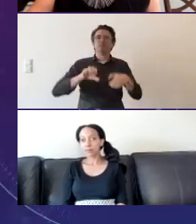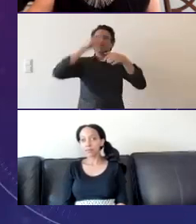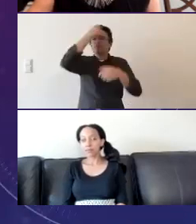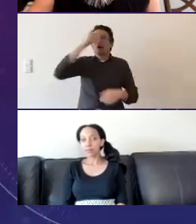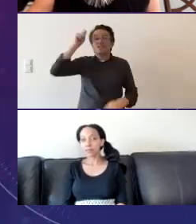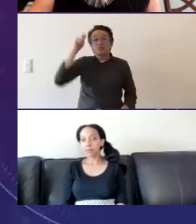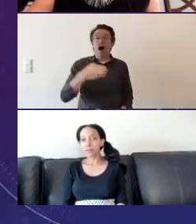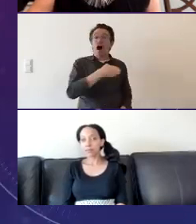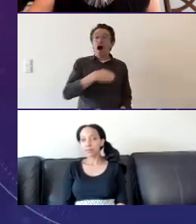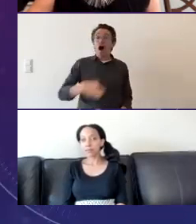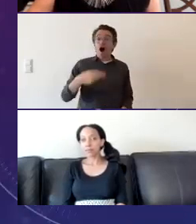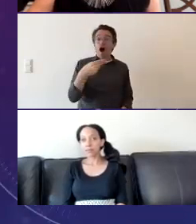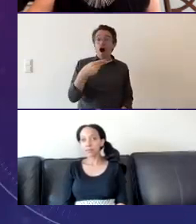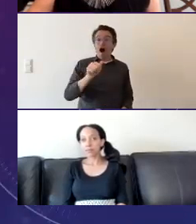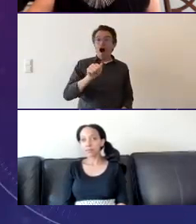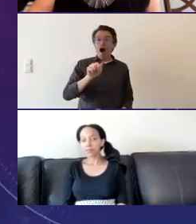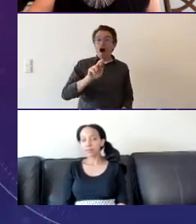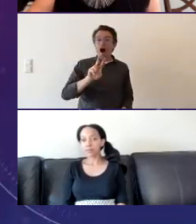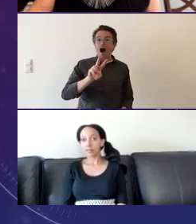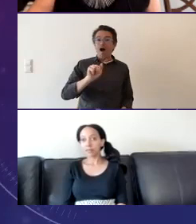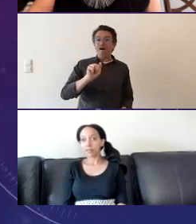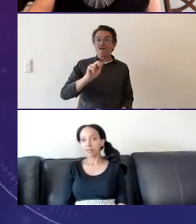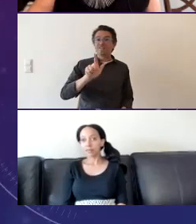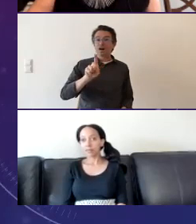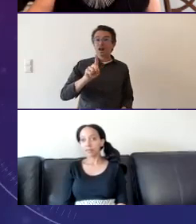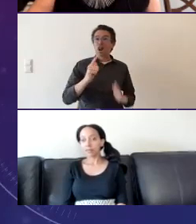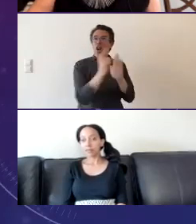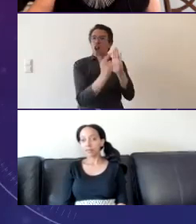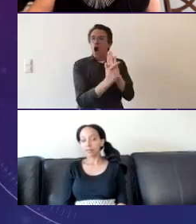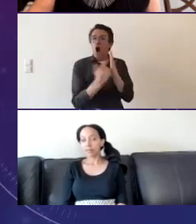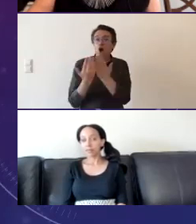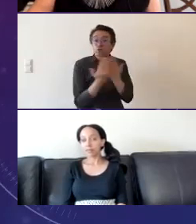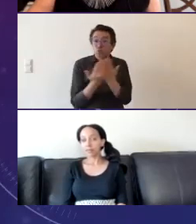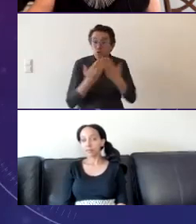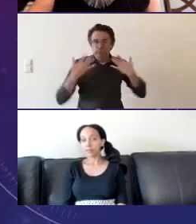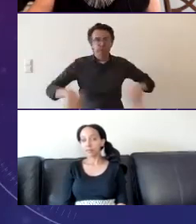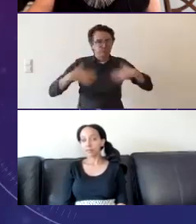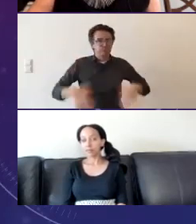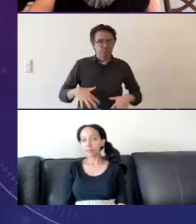the President Obama named her a White House champion of change she travels the